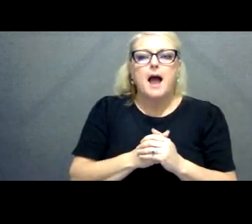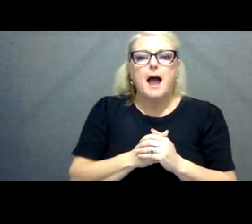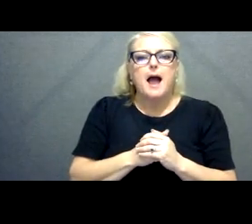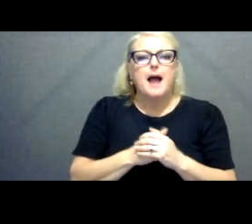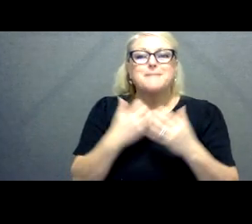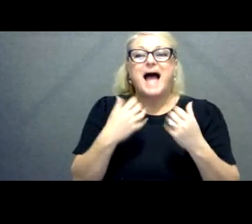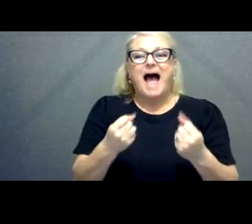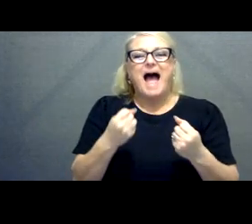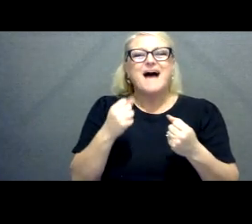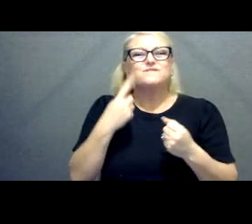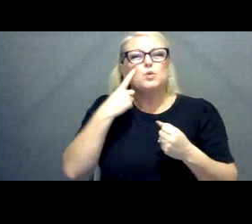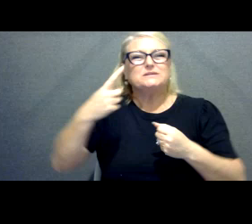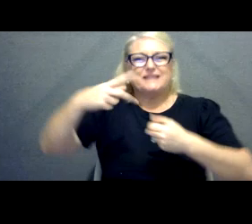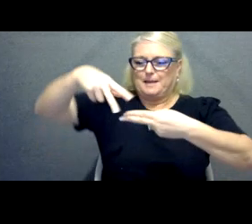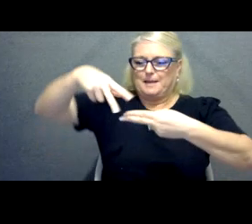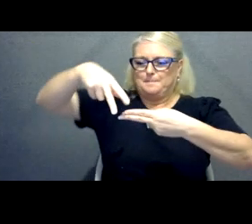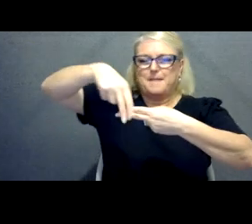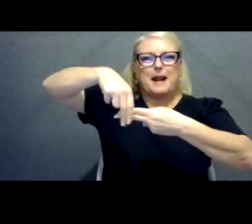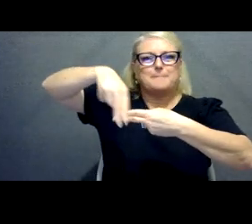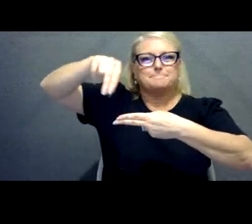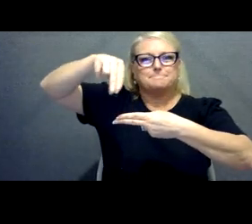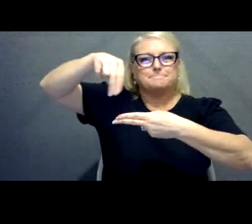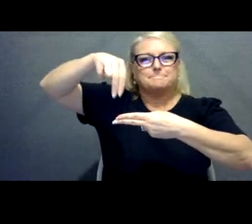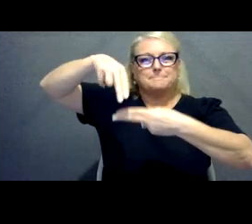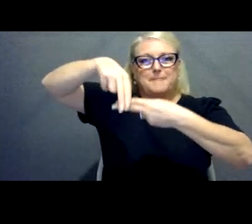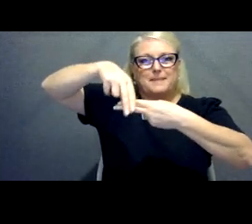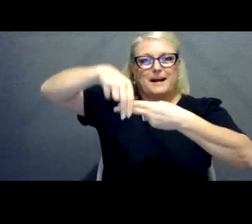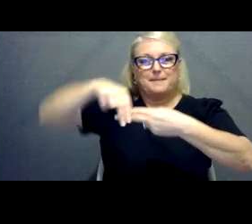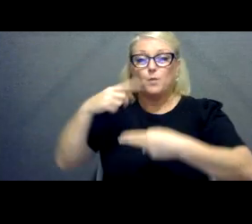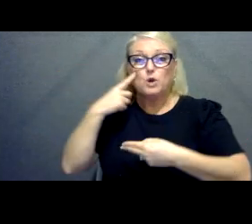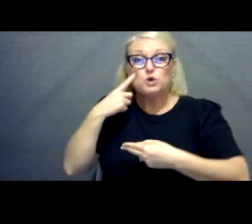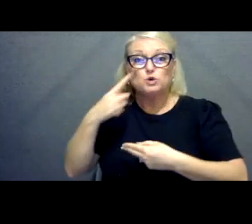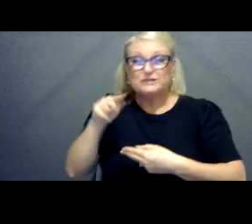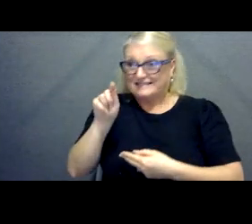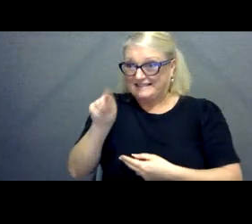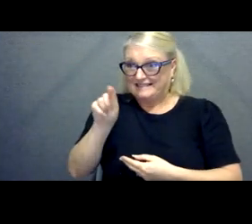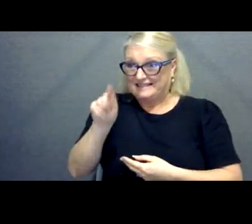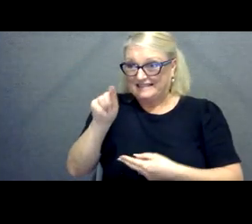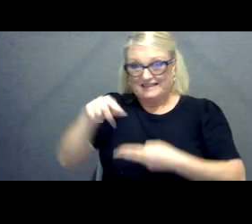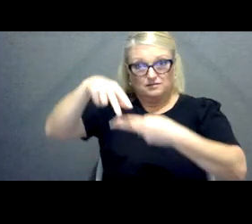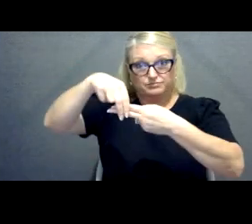a copy look out for that symbol so if there's one of those symbols on the form that you've